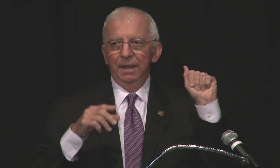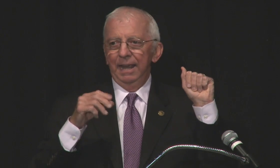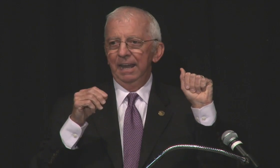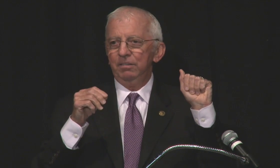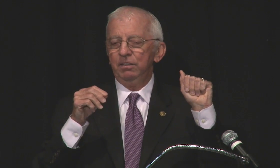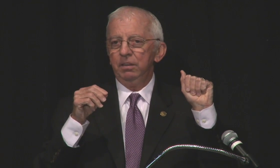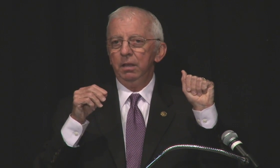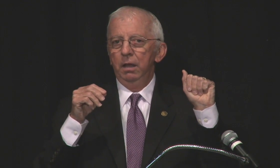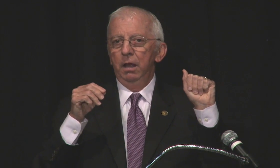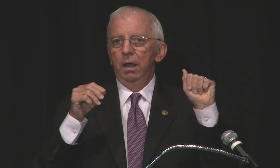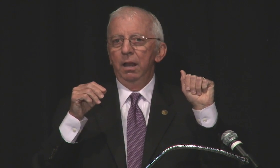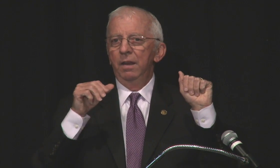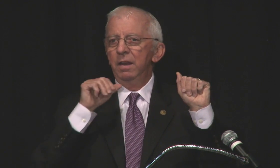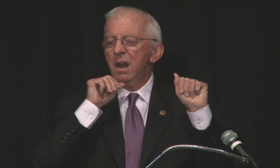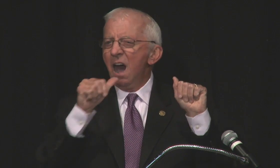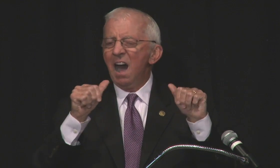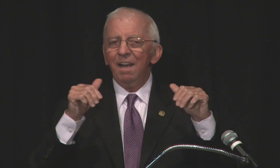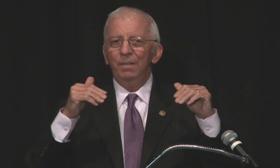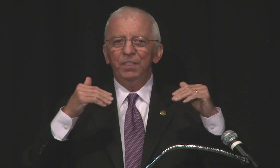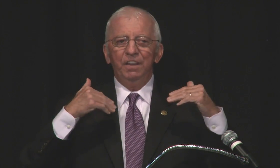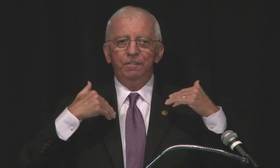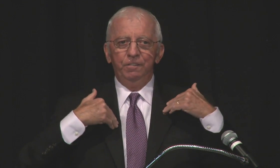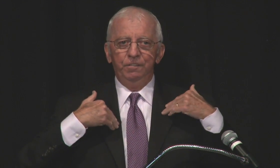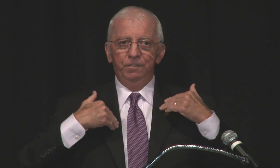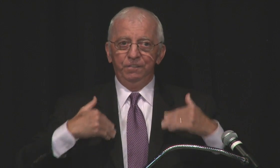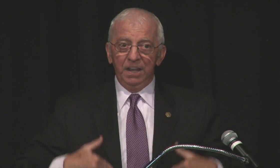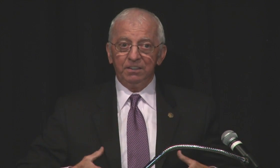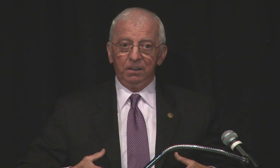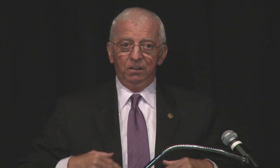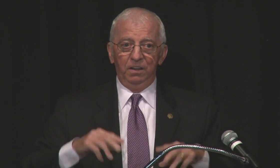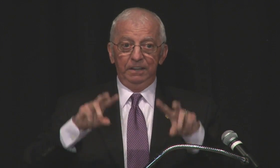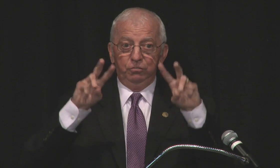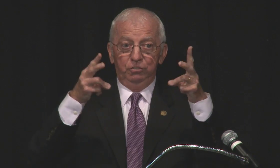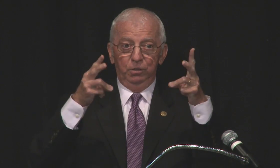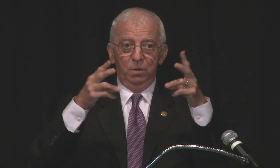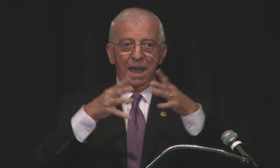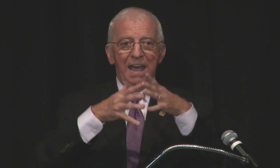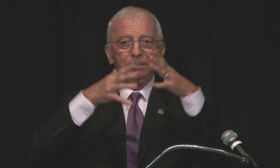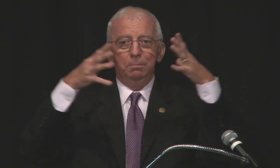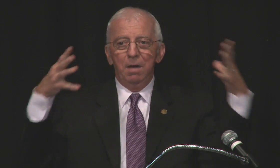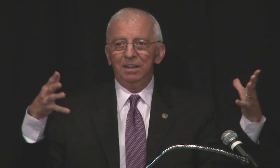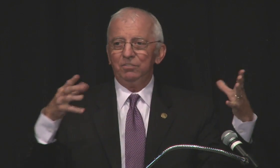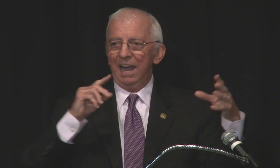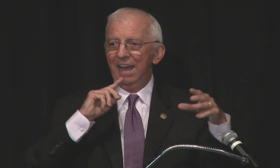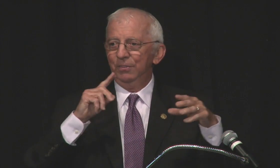It's not the physical issue as much as